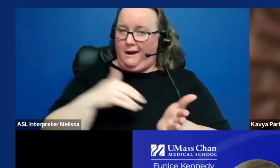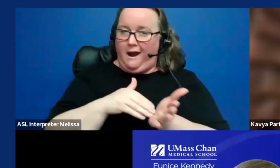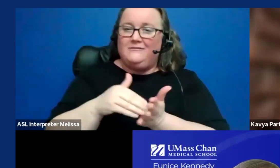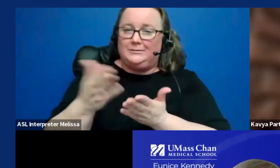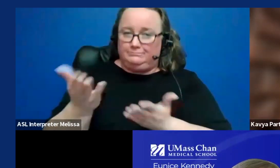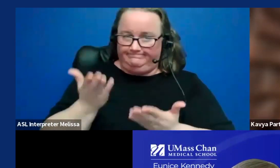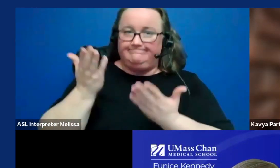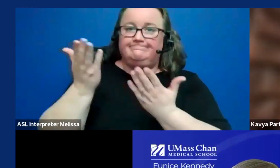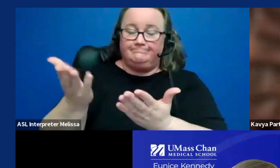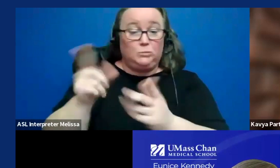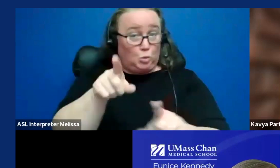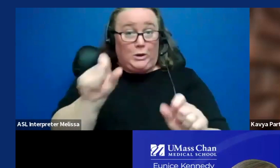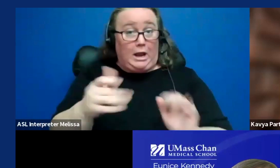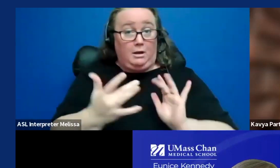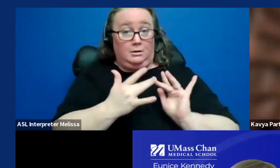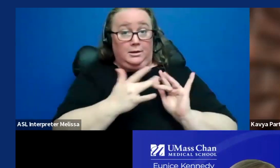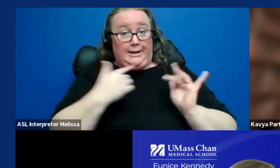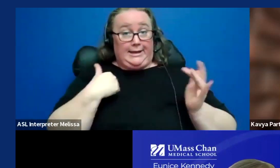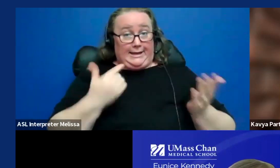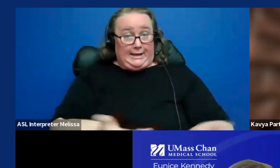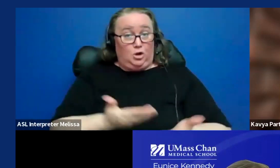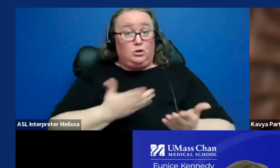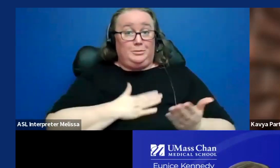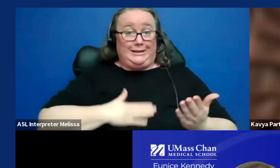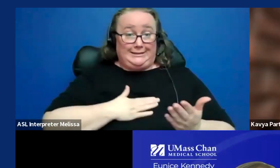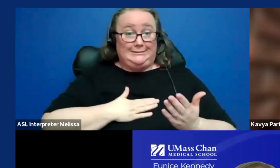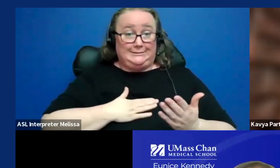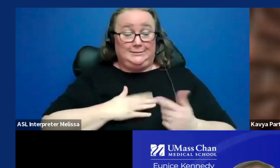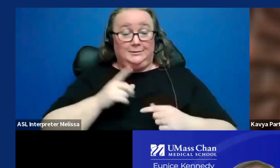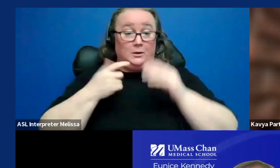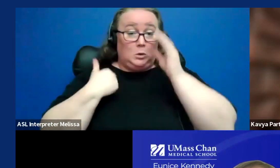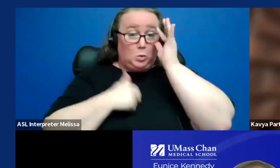DREDF or Brandeis because we've helped people draft some of these briefings.